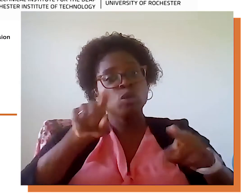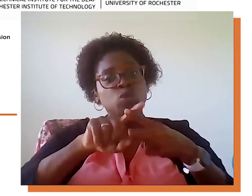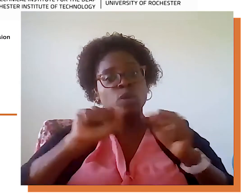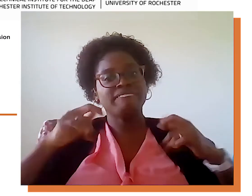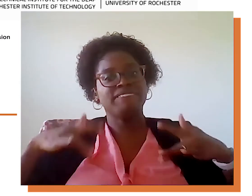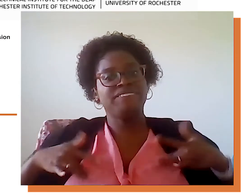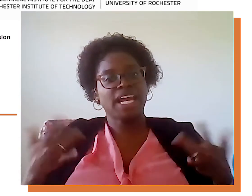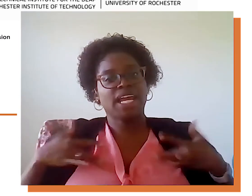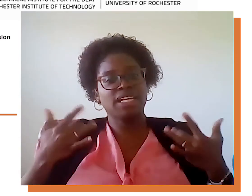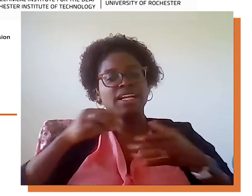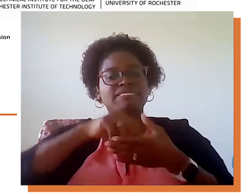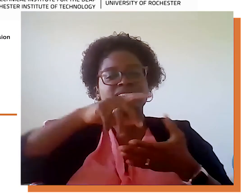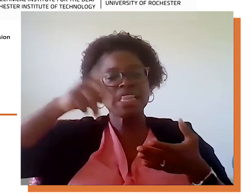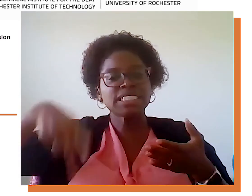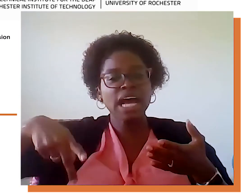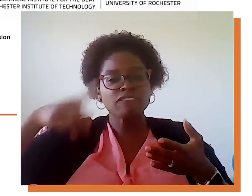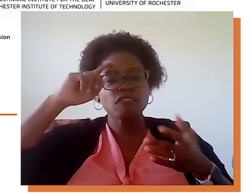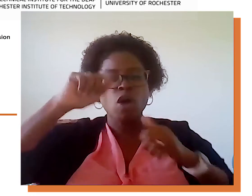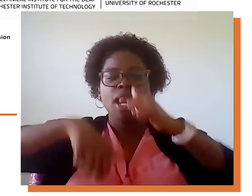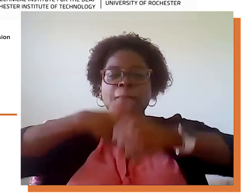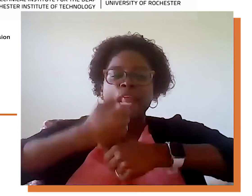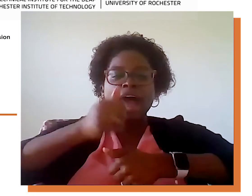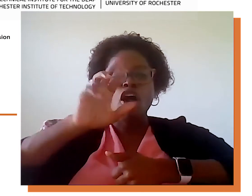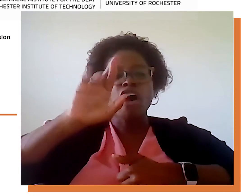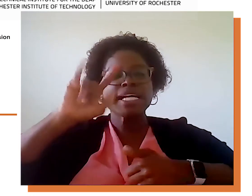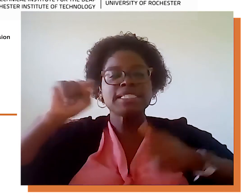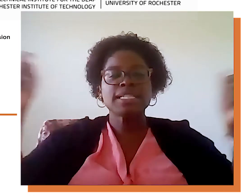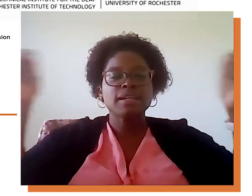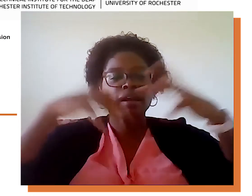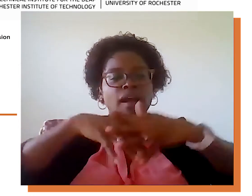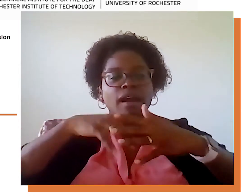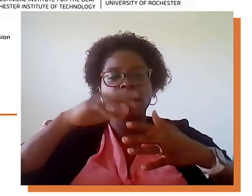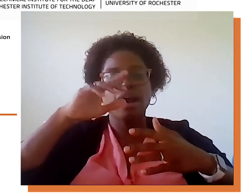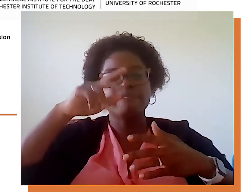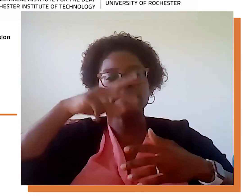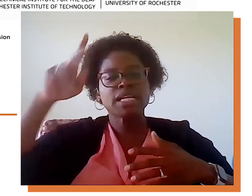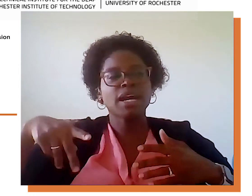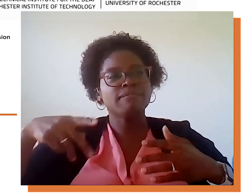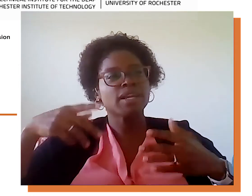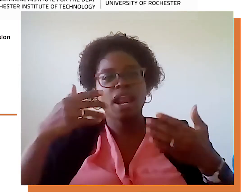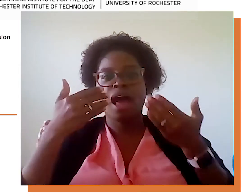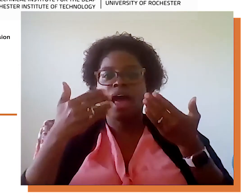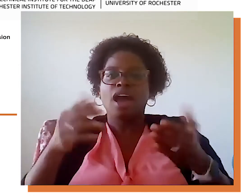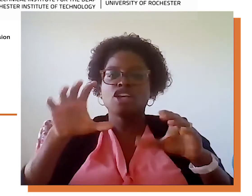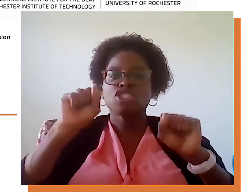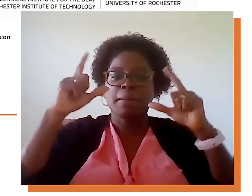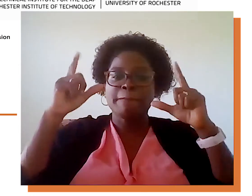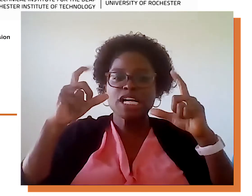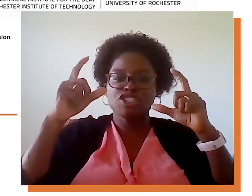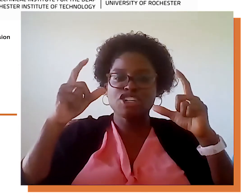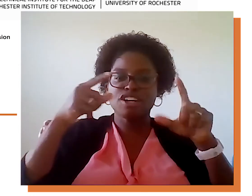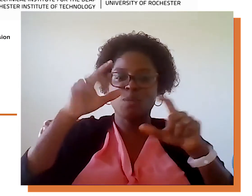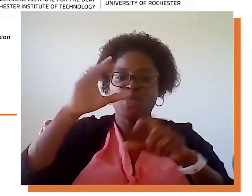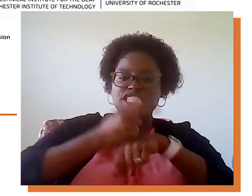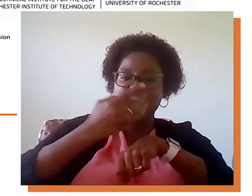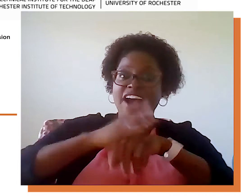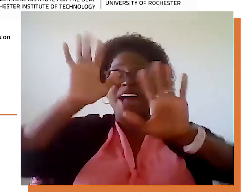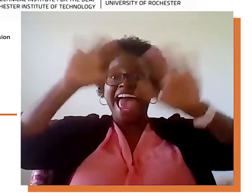But there was one event. It was an R.I.T. alumni event that took place in Philadelphia that I didn't get in this PowerPoint,